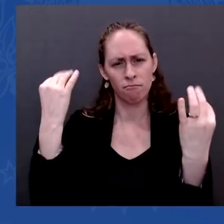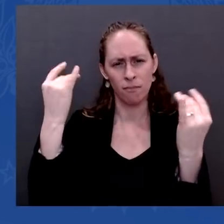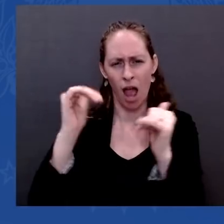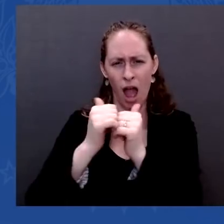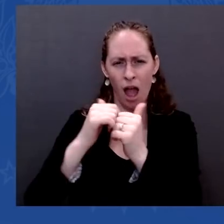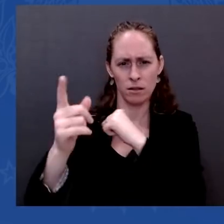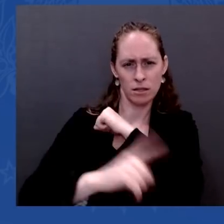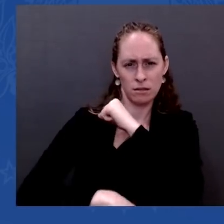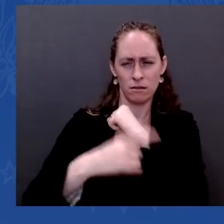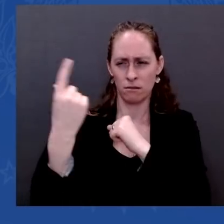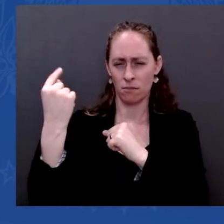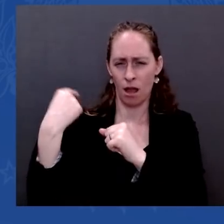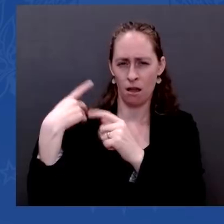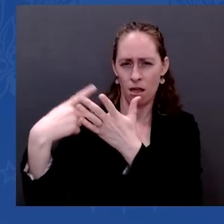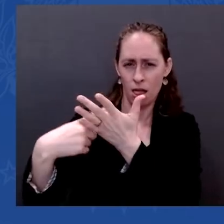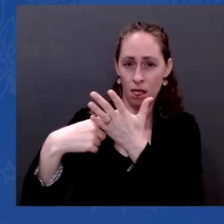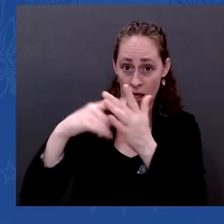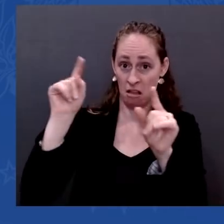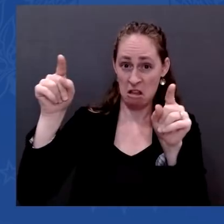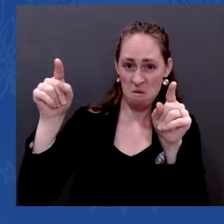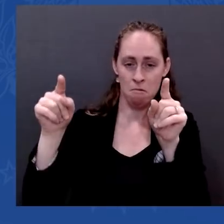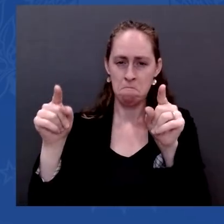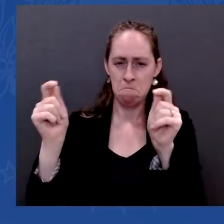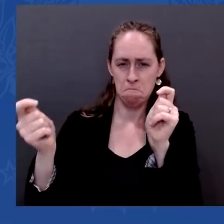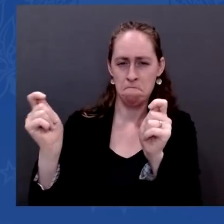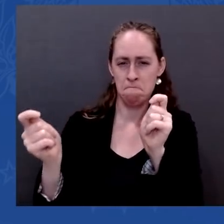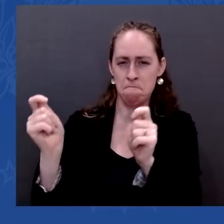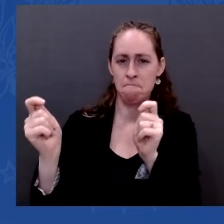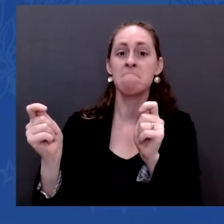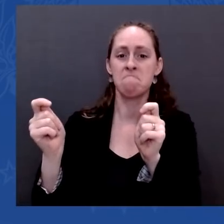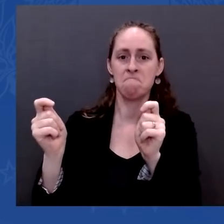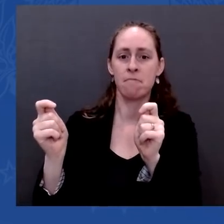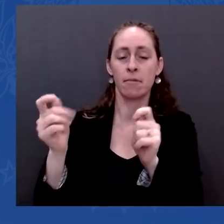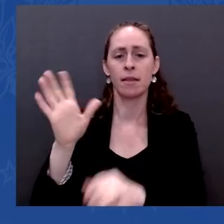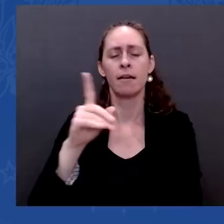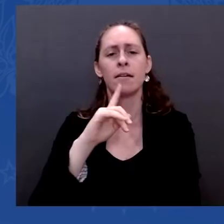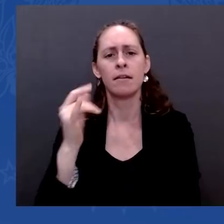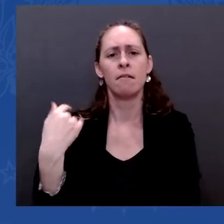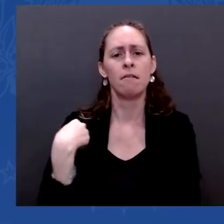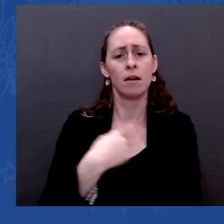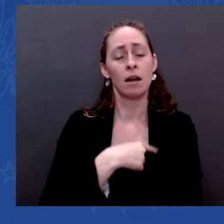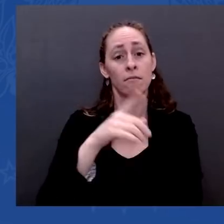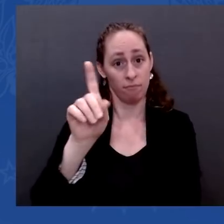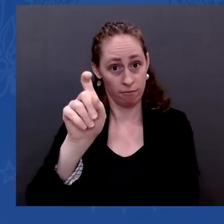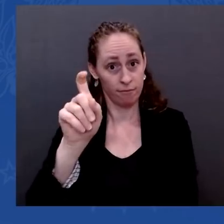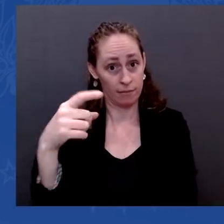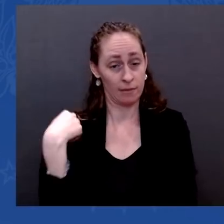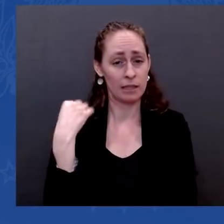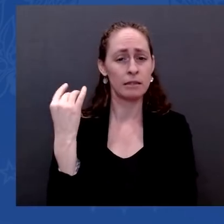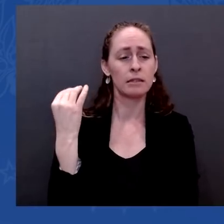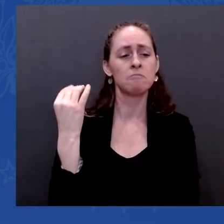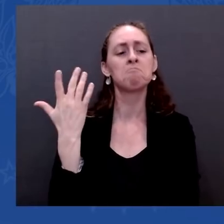there is a military aggression against Ukraine; we have prepared a reaction that will help us